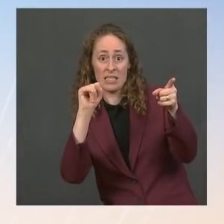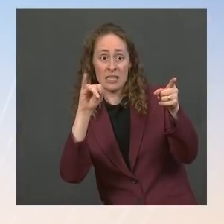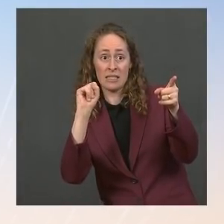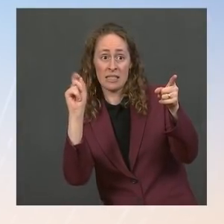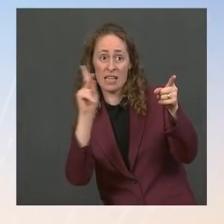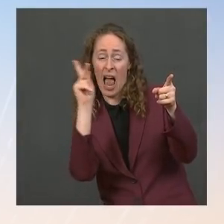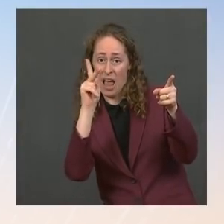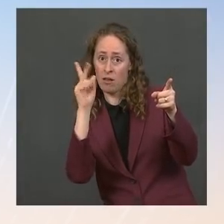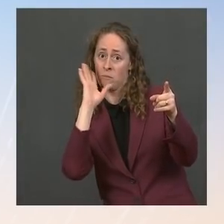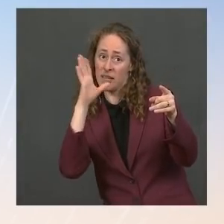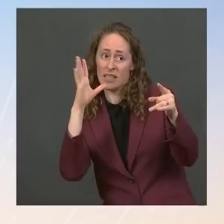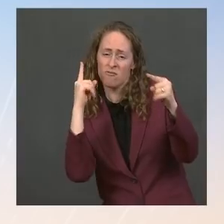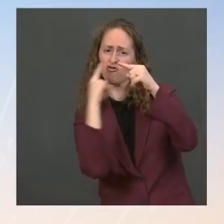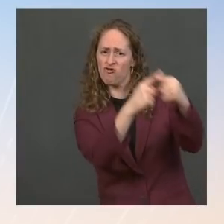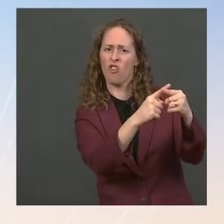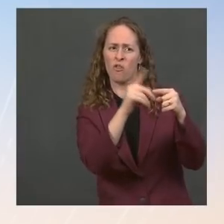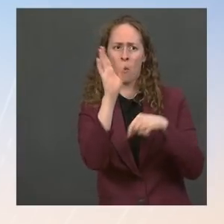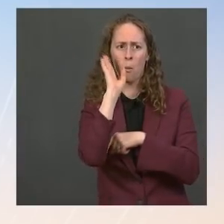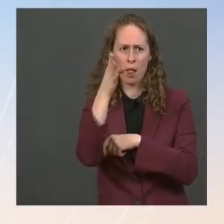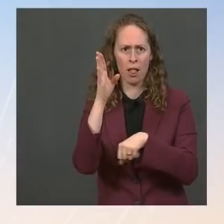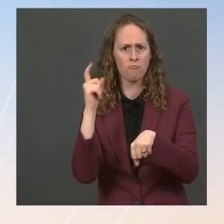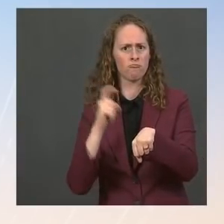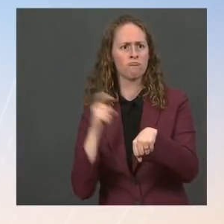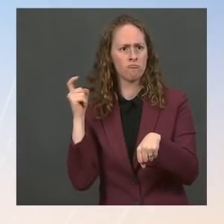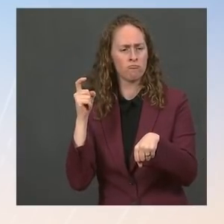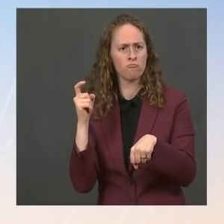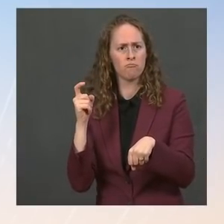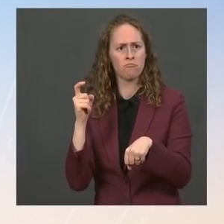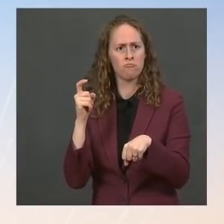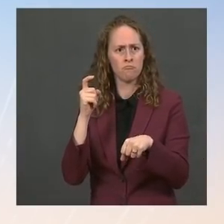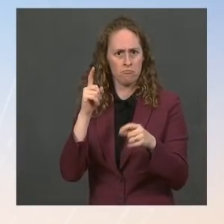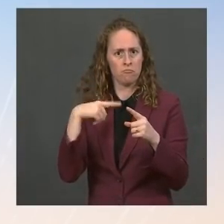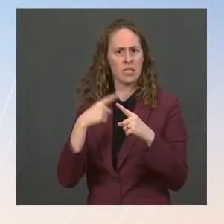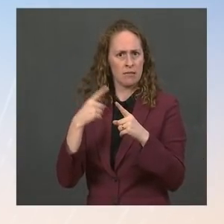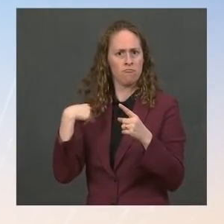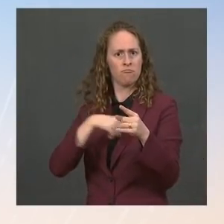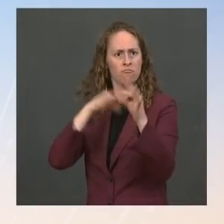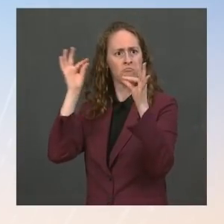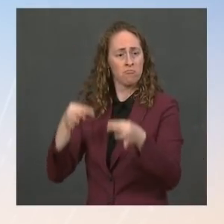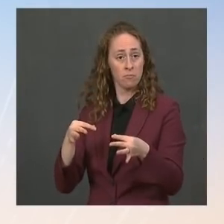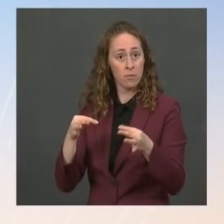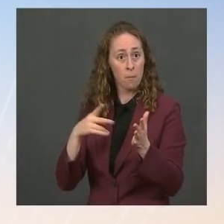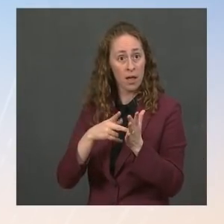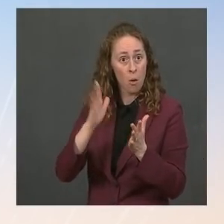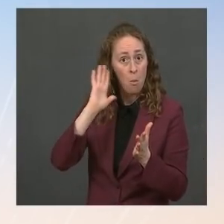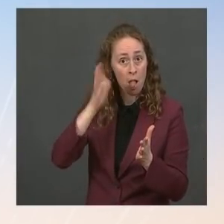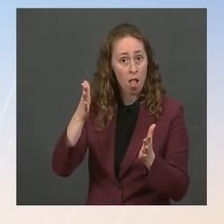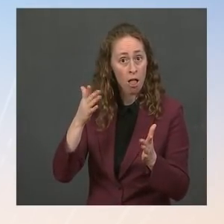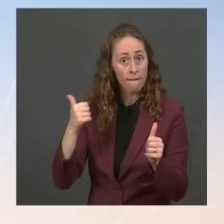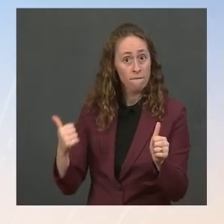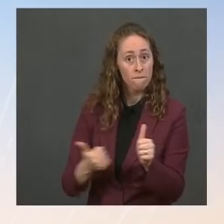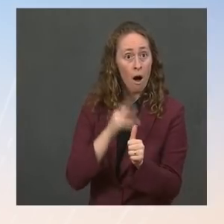at the place we choose, and the moment of our choosing." Should we still be anticipating that there will be military response